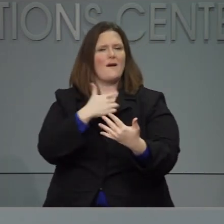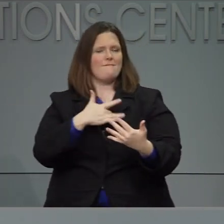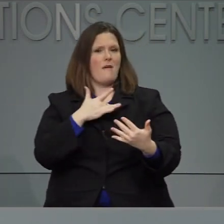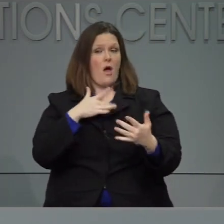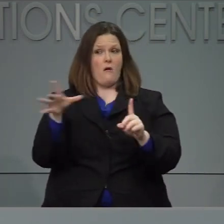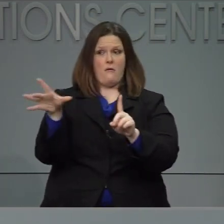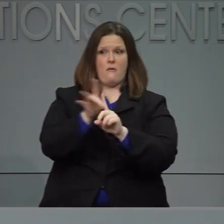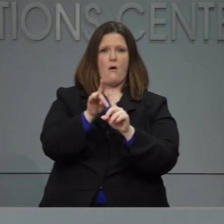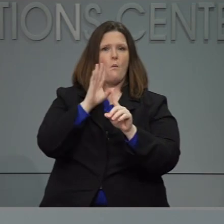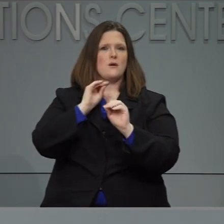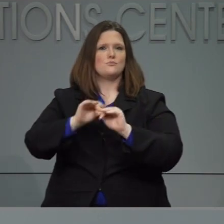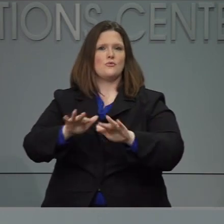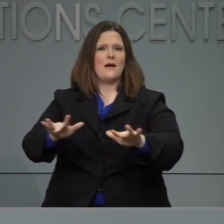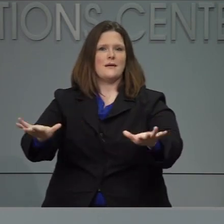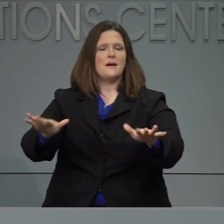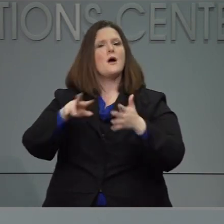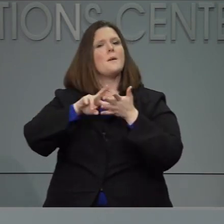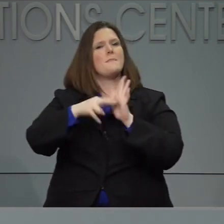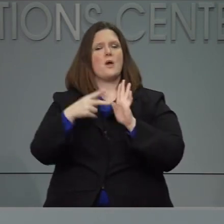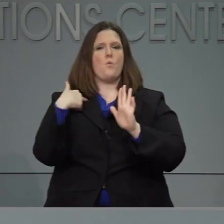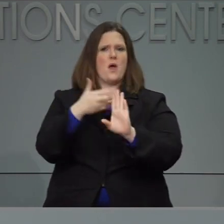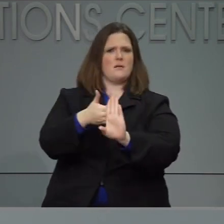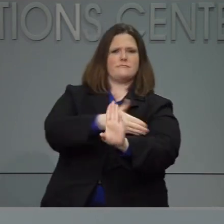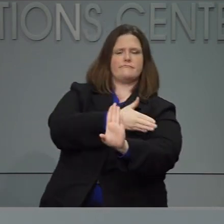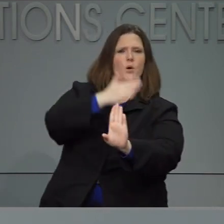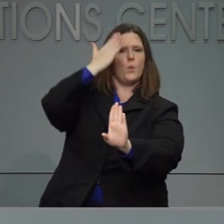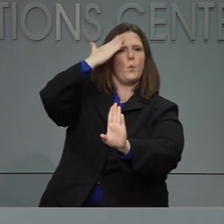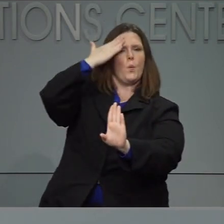SOMETHING WE NEEDED TO WATCH VERY CLOSELY. AND SO THAT IS